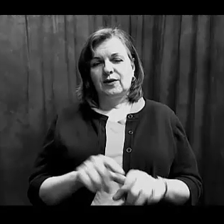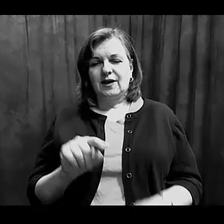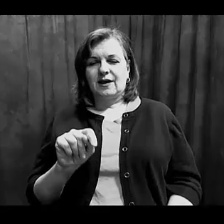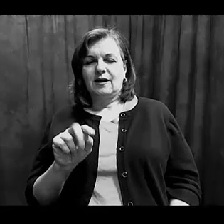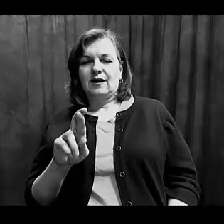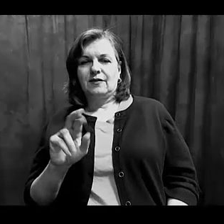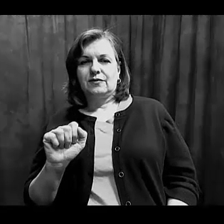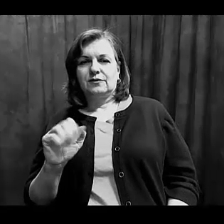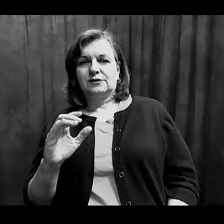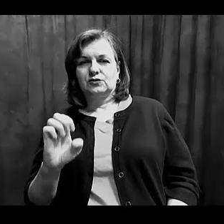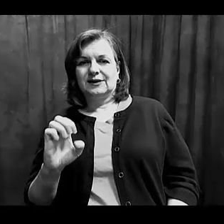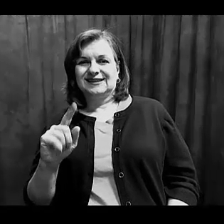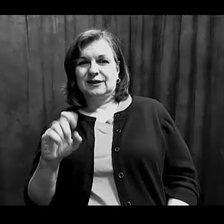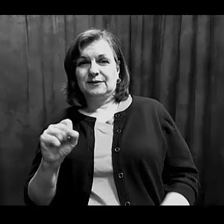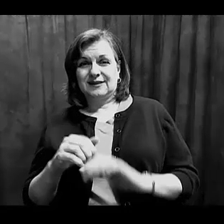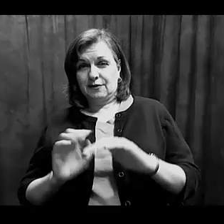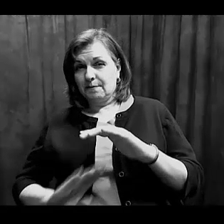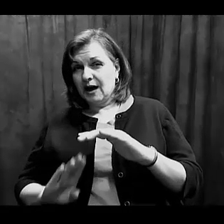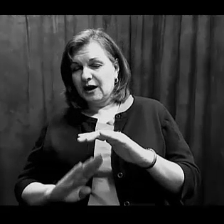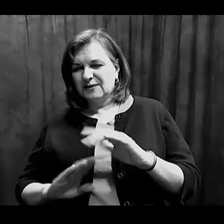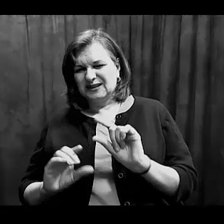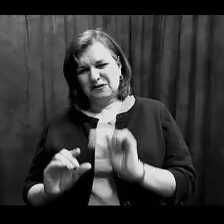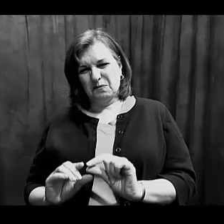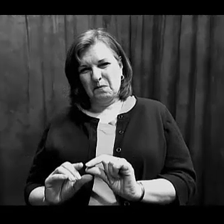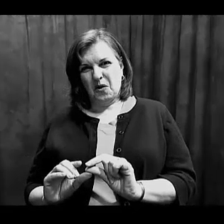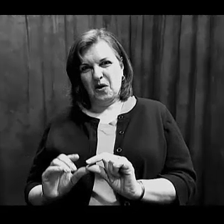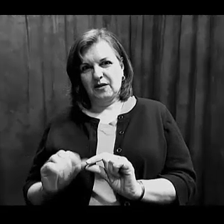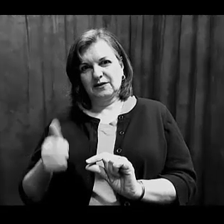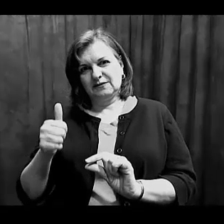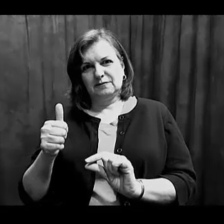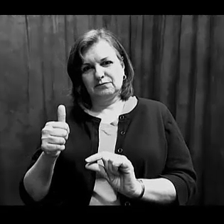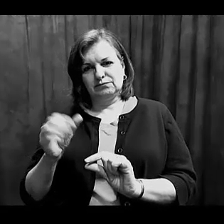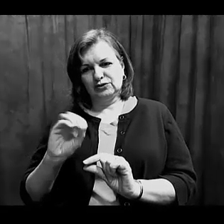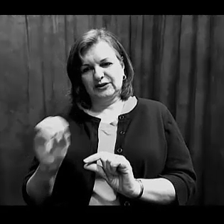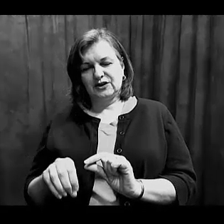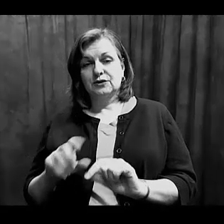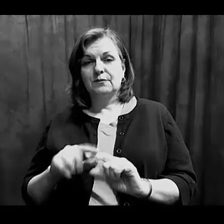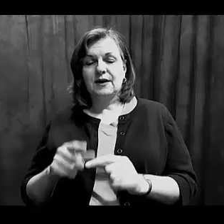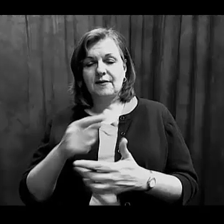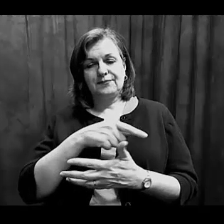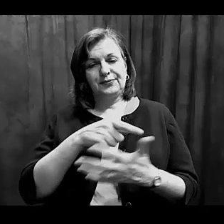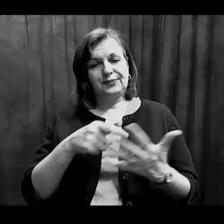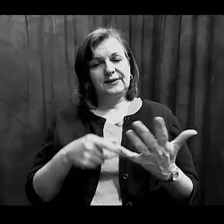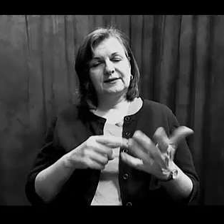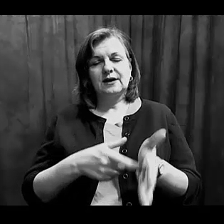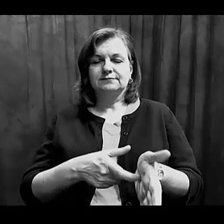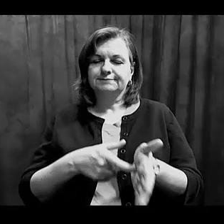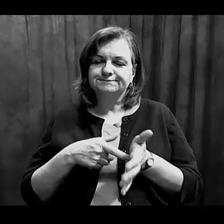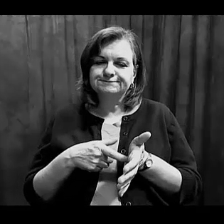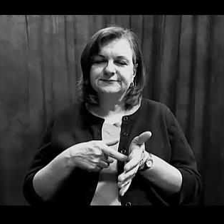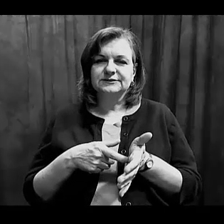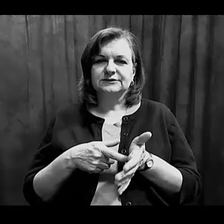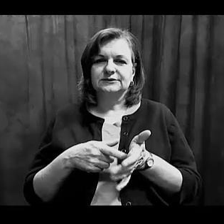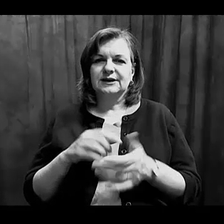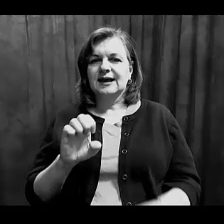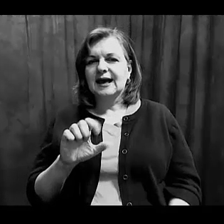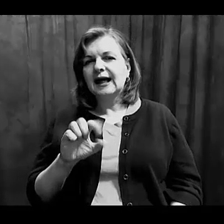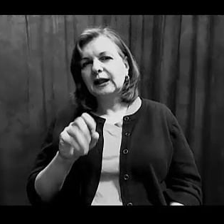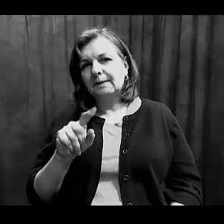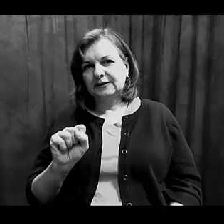down at the bottom makeup an even tinier percentage but these are all things that are essential